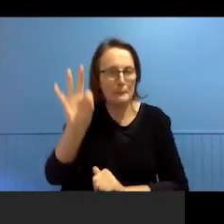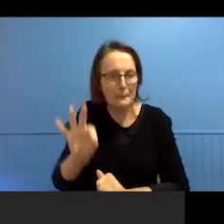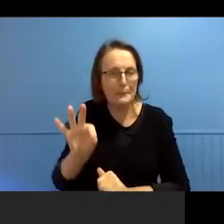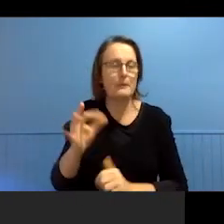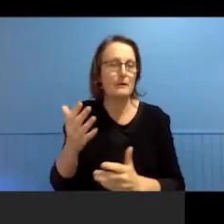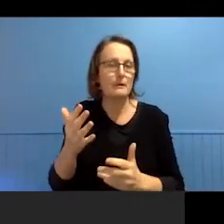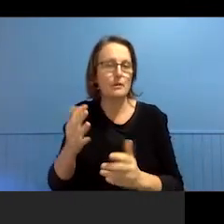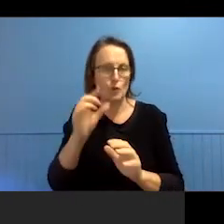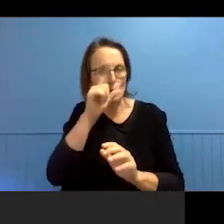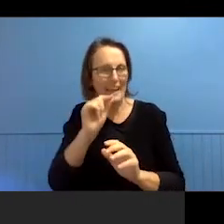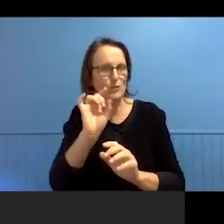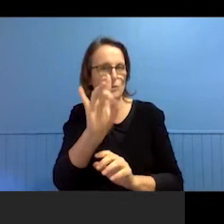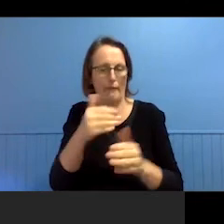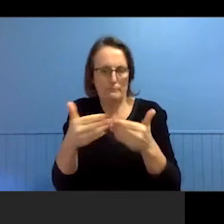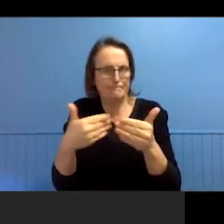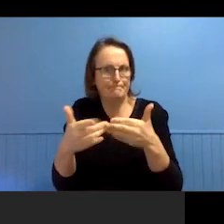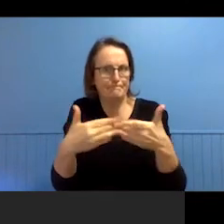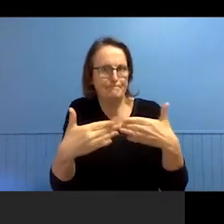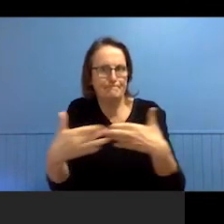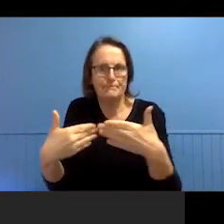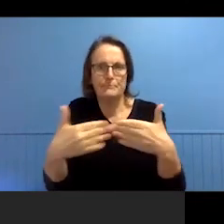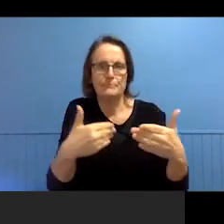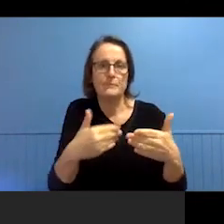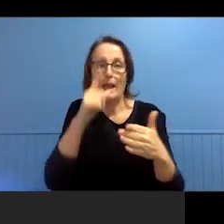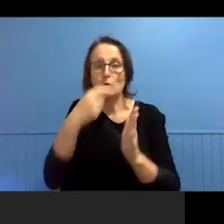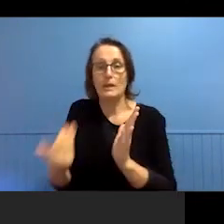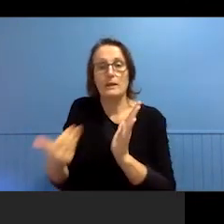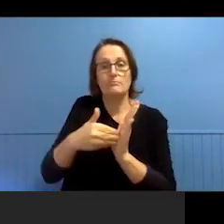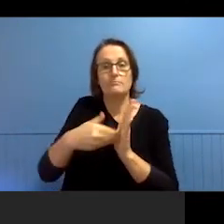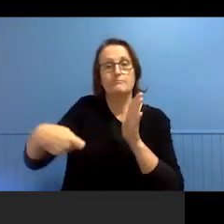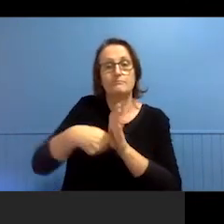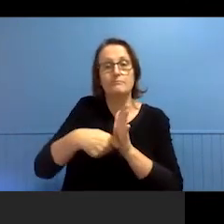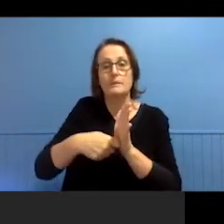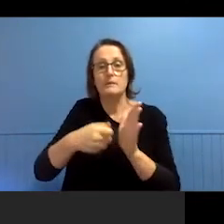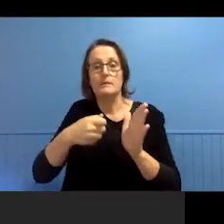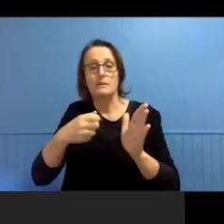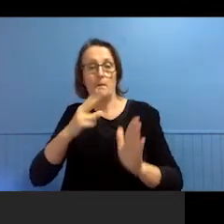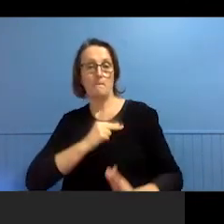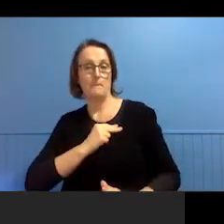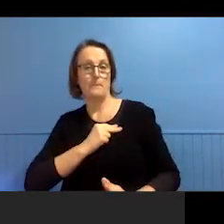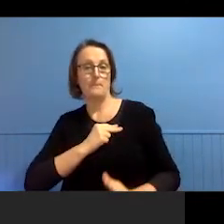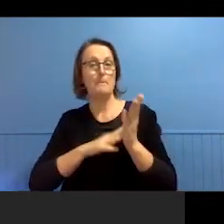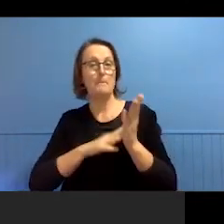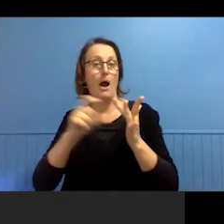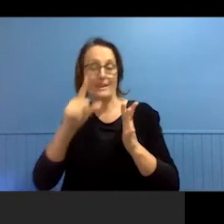of that kind of stuff. And you can also plug in an external microphone to it as well. See the same microphone we just talked about